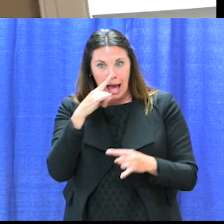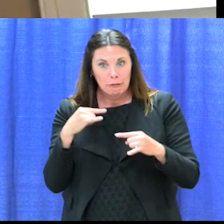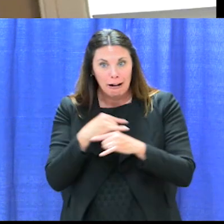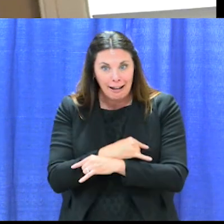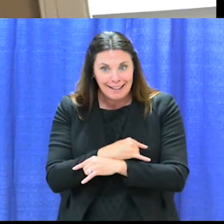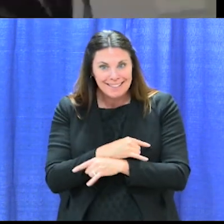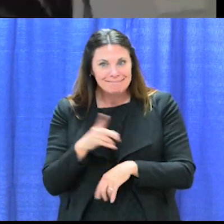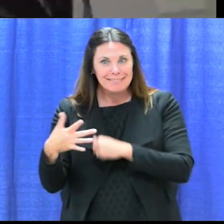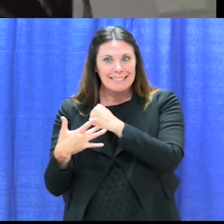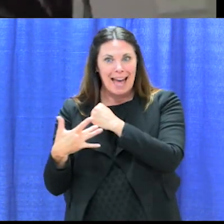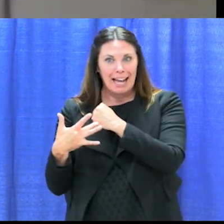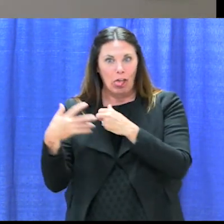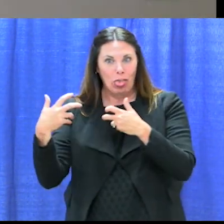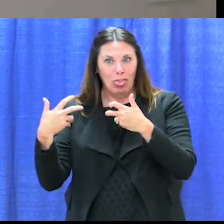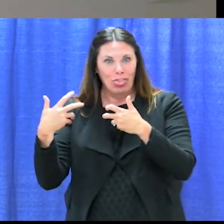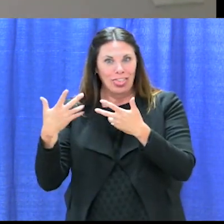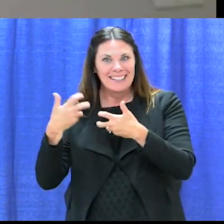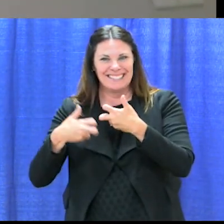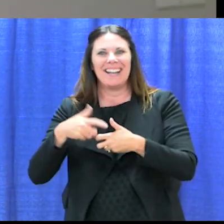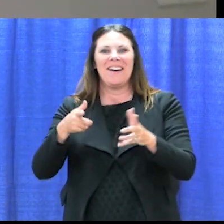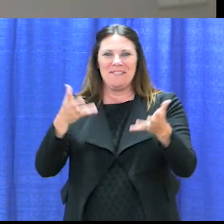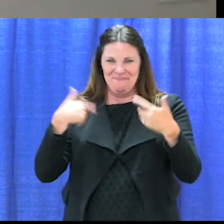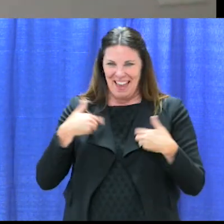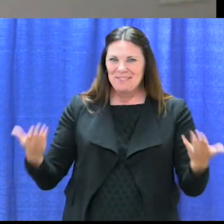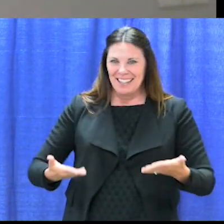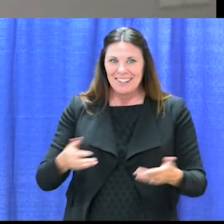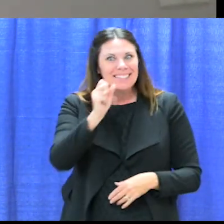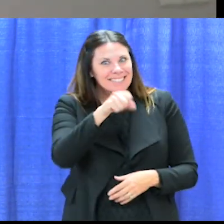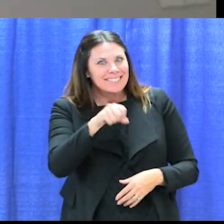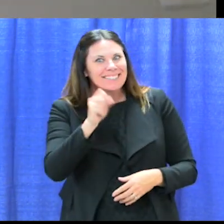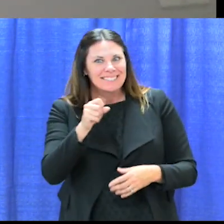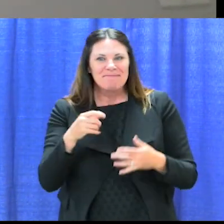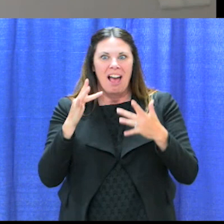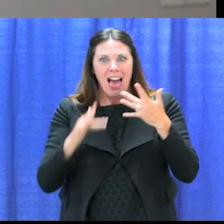[Burke speaking] I'm back I am back and I was having trouble with my internet service.